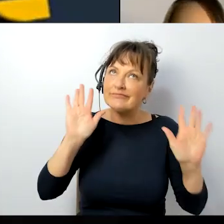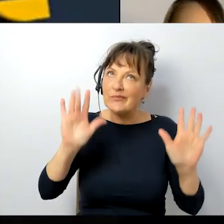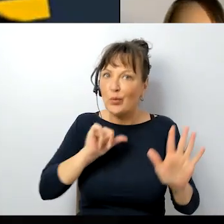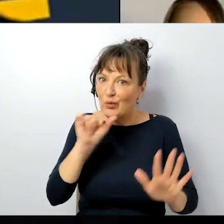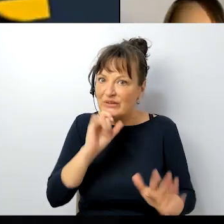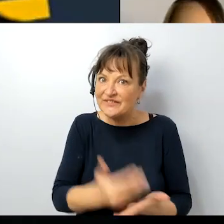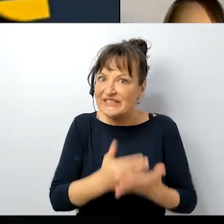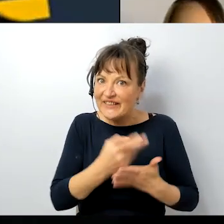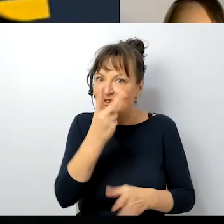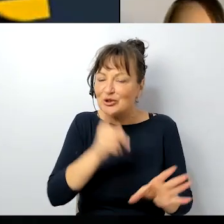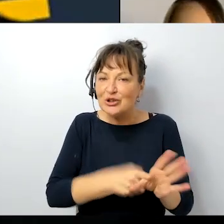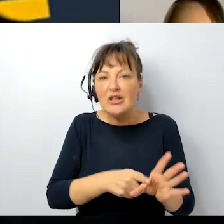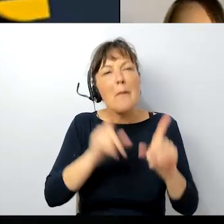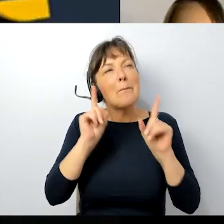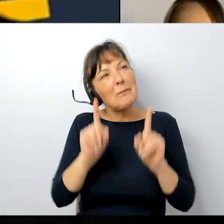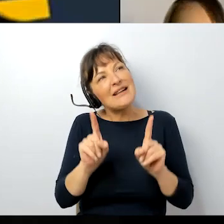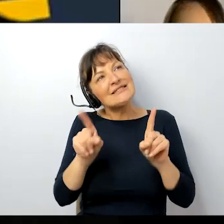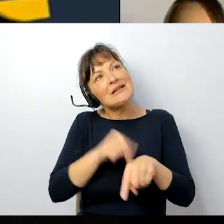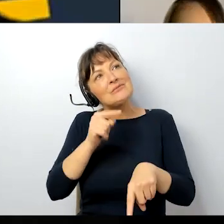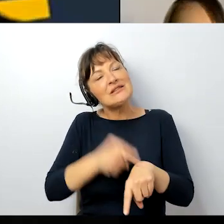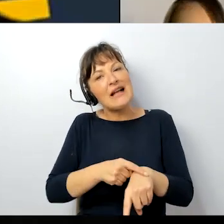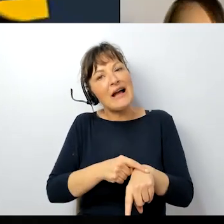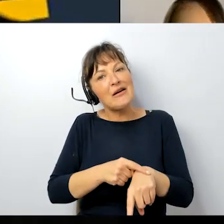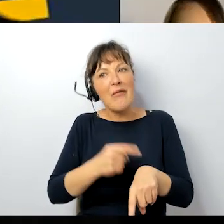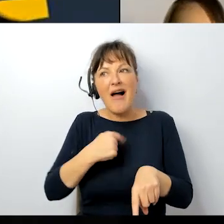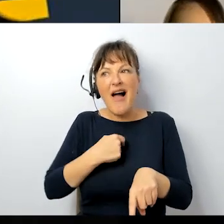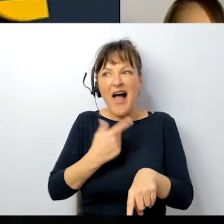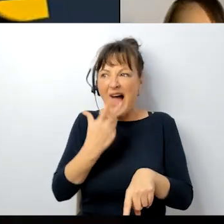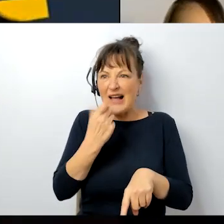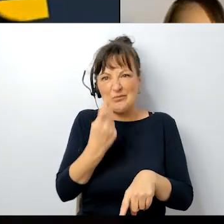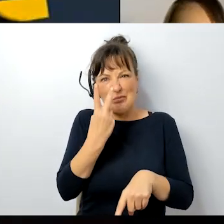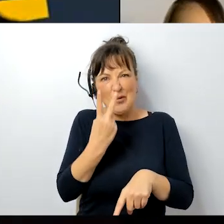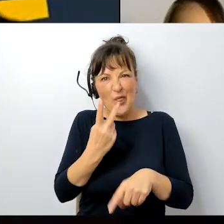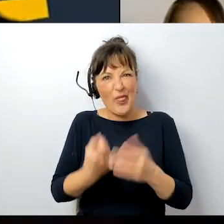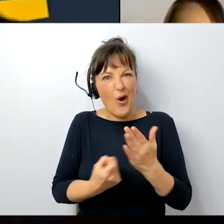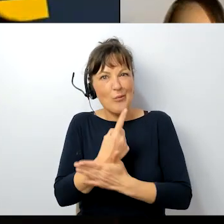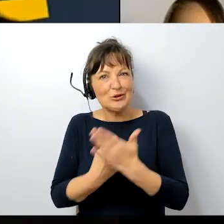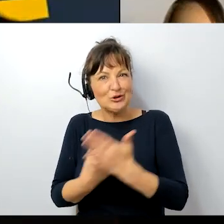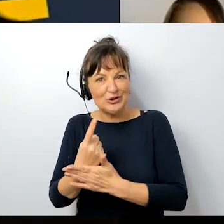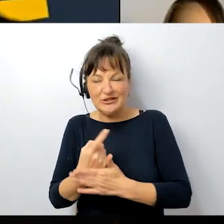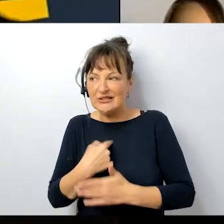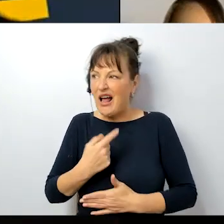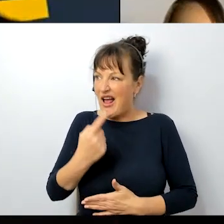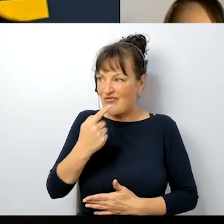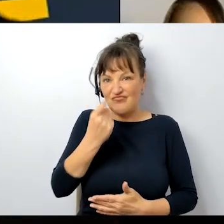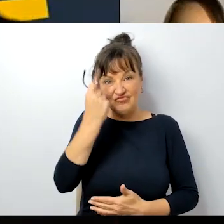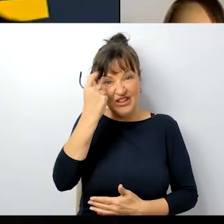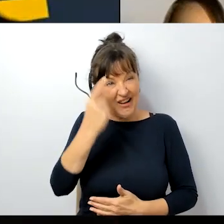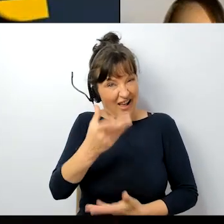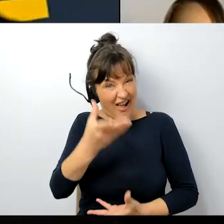and would have saved me two years but I'm happy that I done both and got to find out a bit more